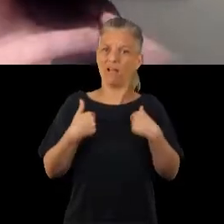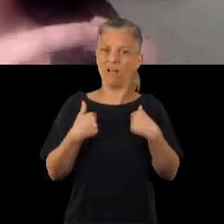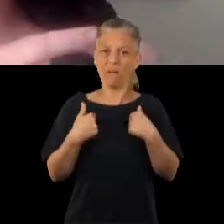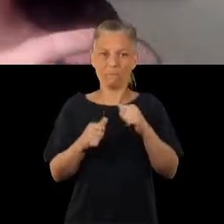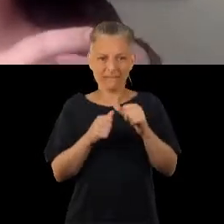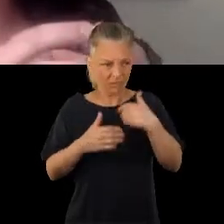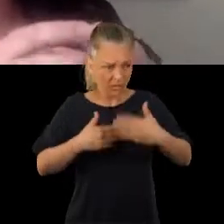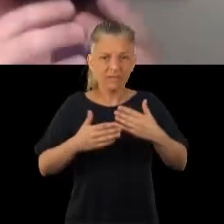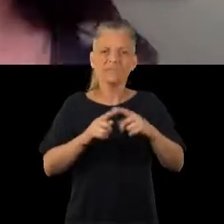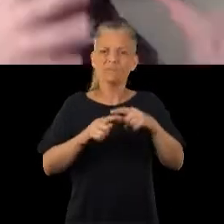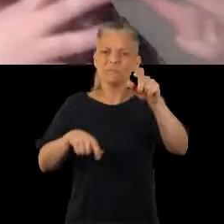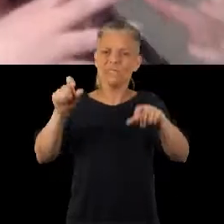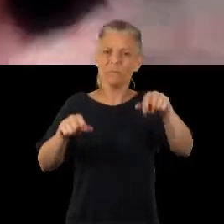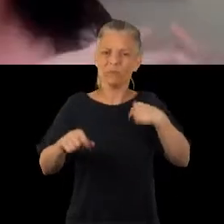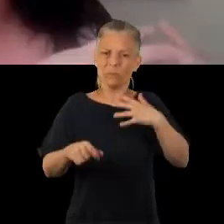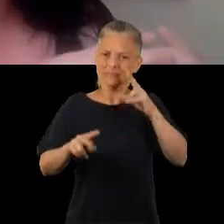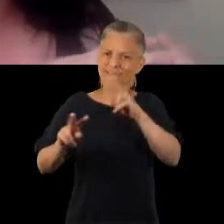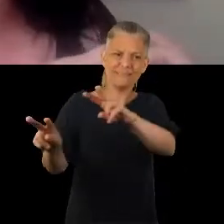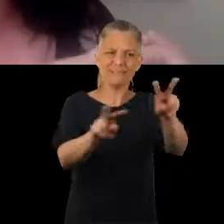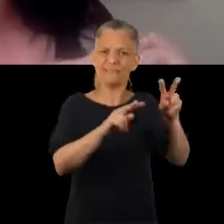how we see each other when we’re together rather than what happens when we’re on our own.